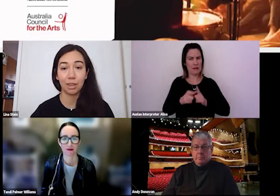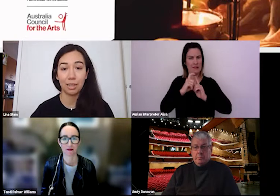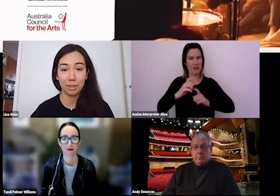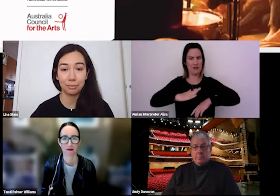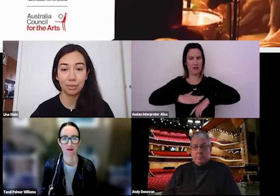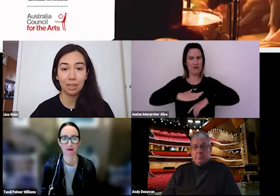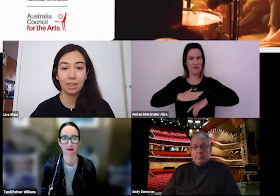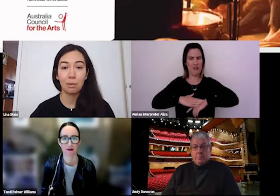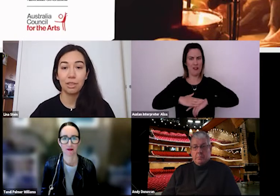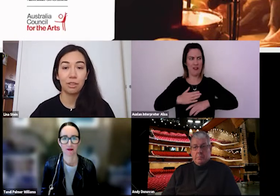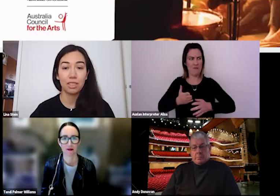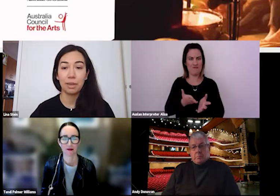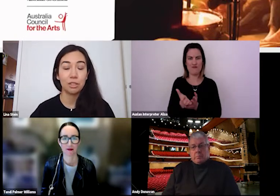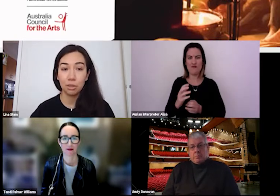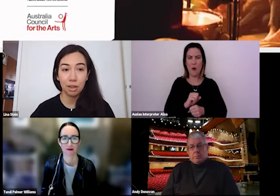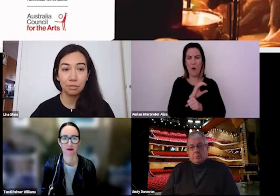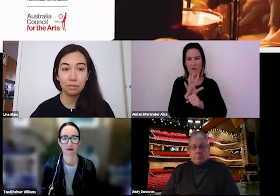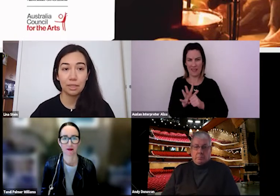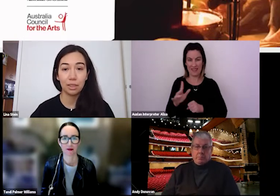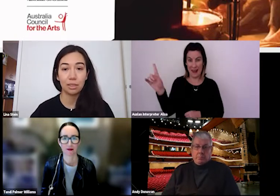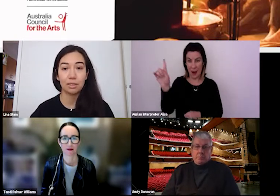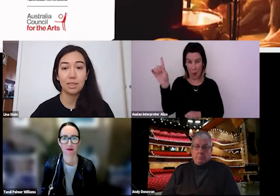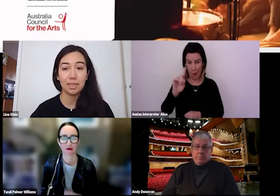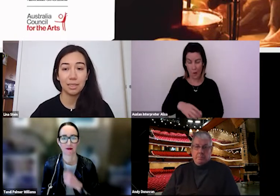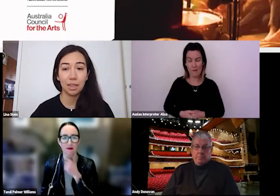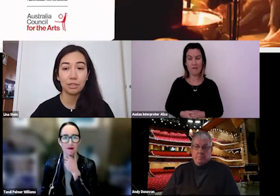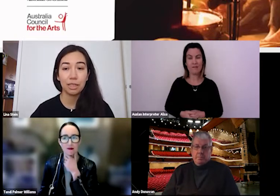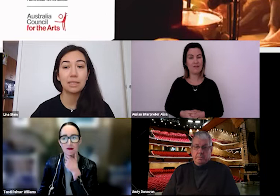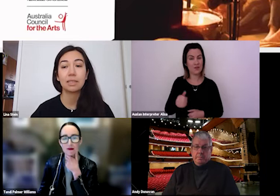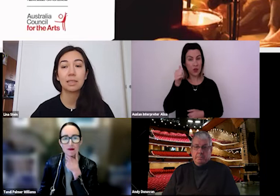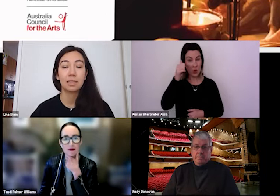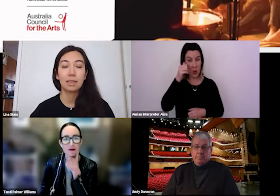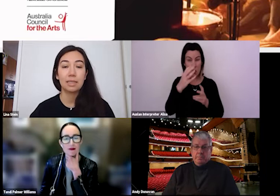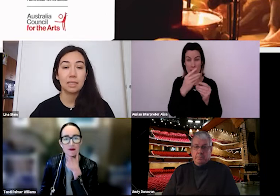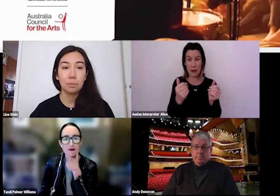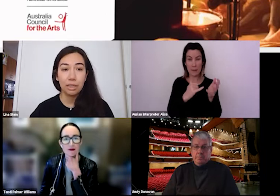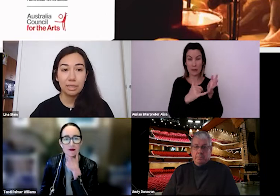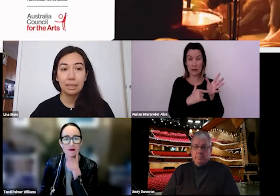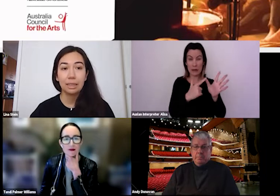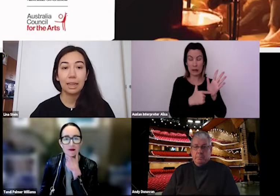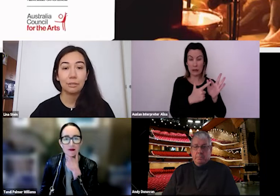right now and we know it has been so tough in certain states and territories. It is disappointing and